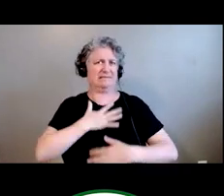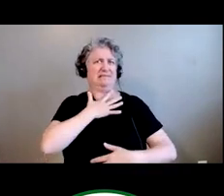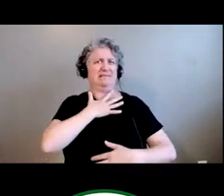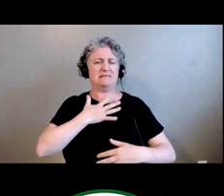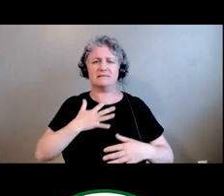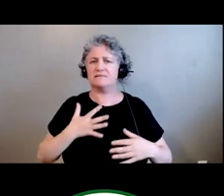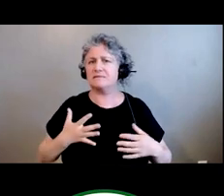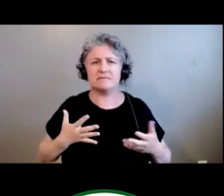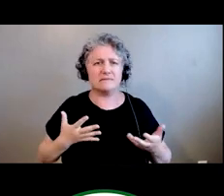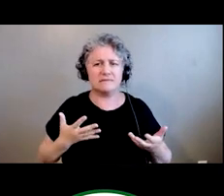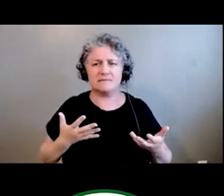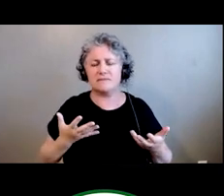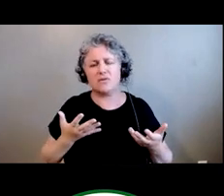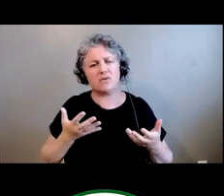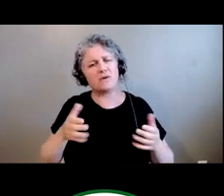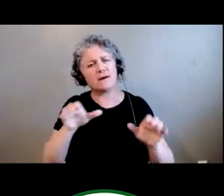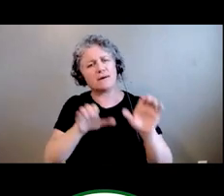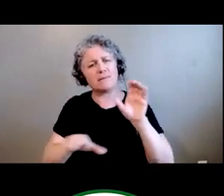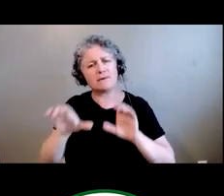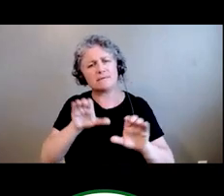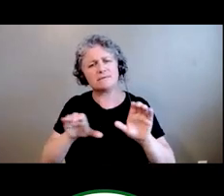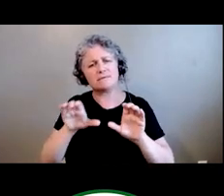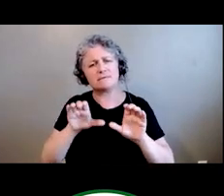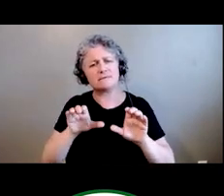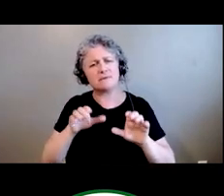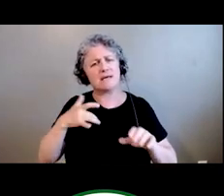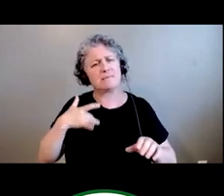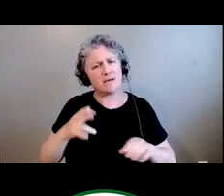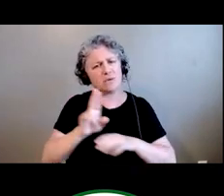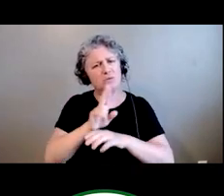In cleaning or maintenance of those parks. Absolutely can be a concern. I think when